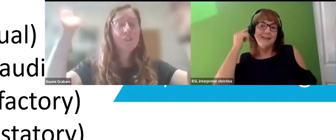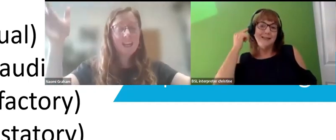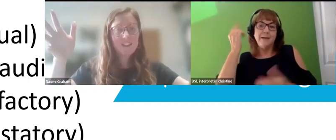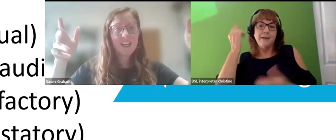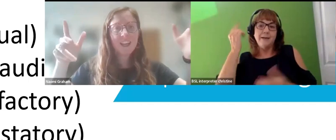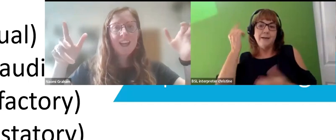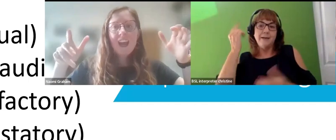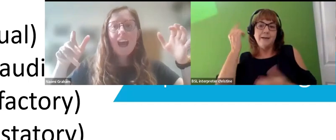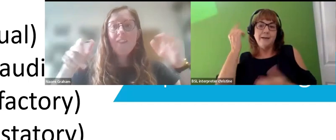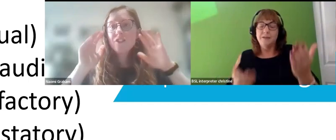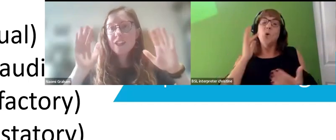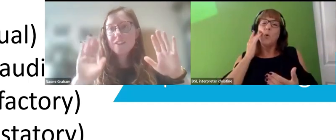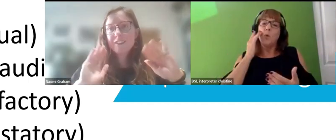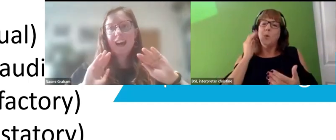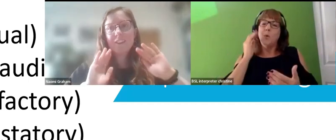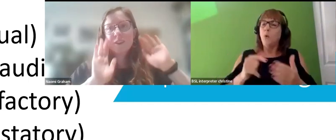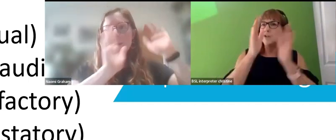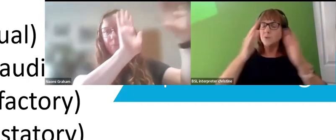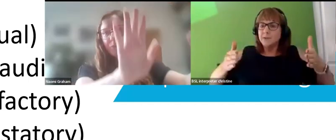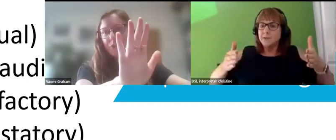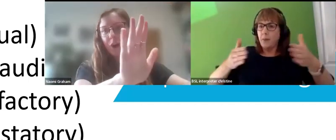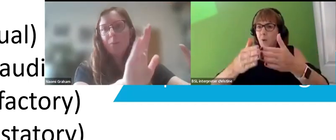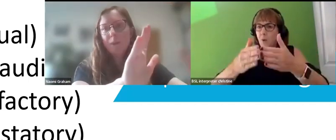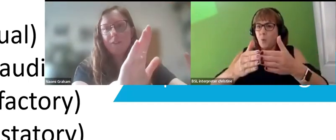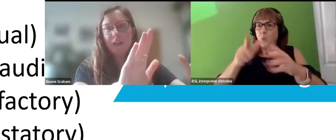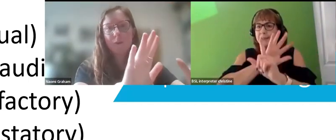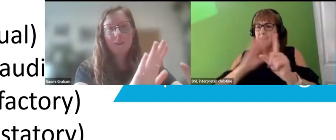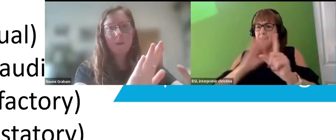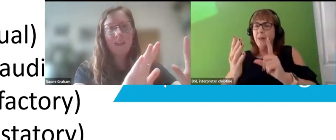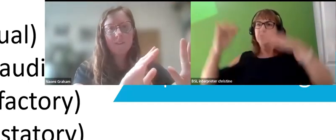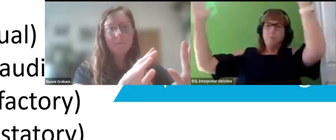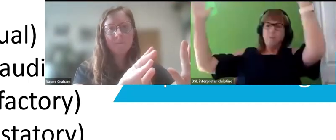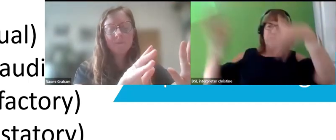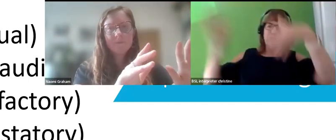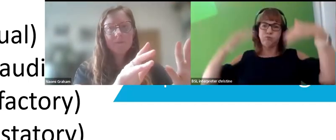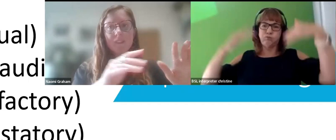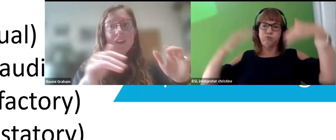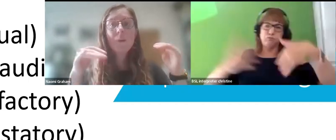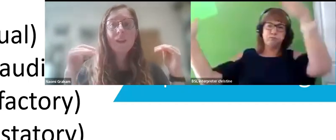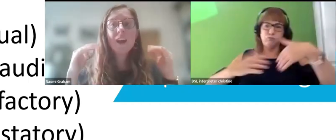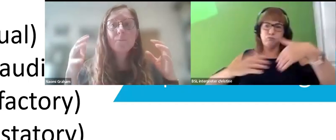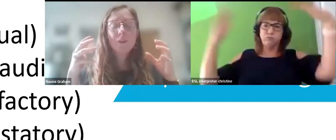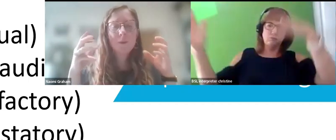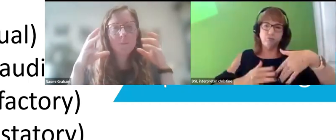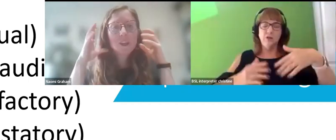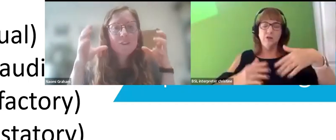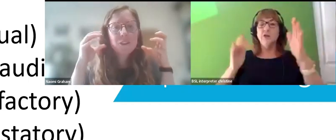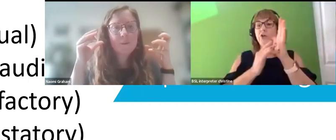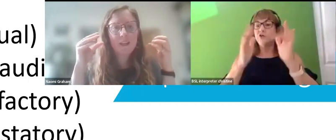raging and then Jesus says, 'stop, be still' to the waves. Now in that moment, because of the